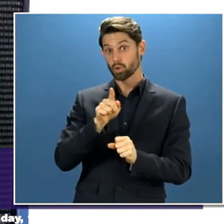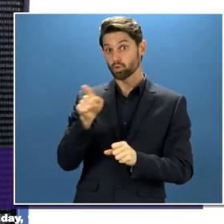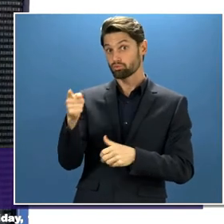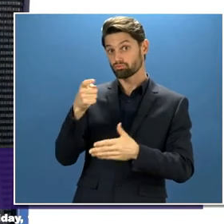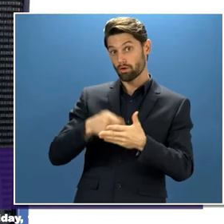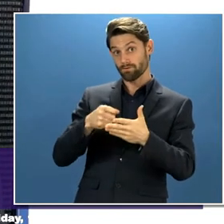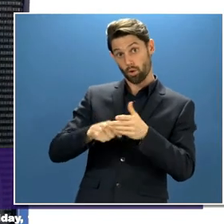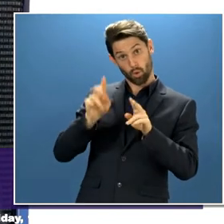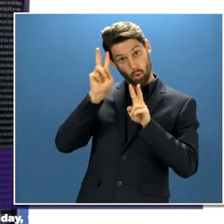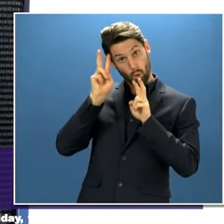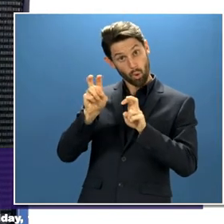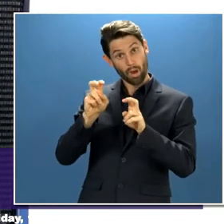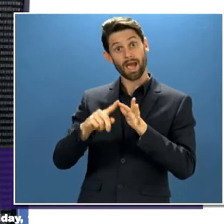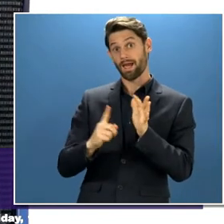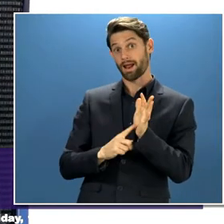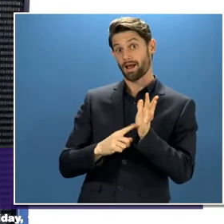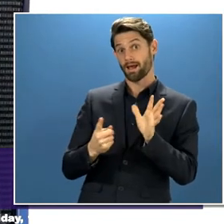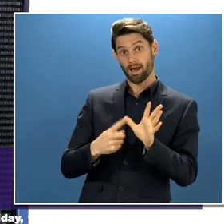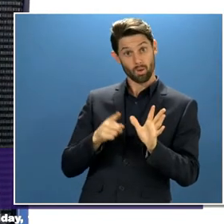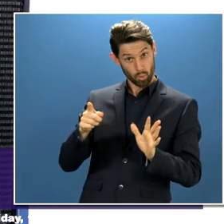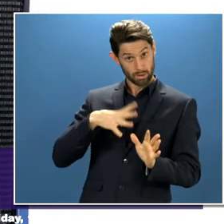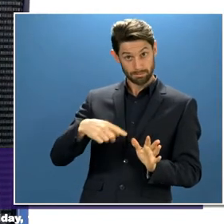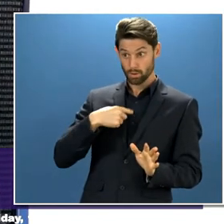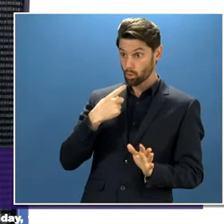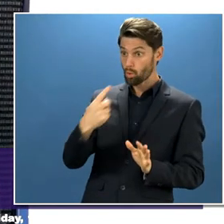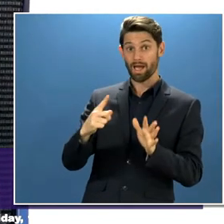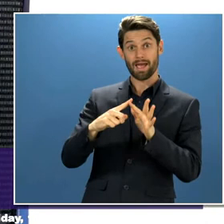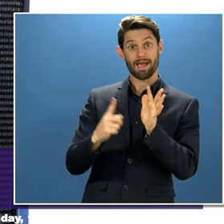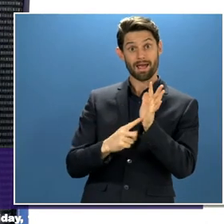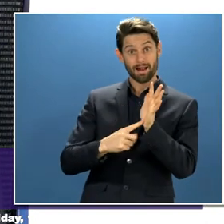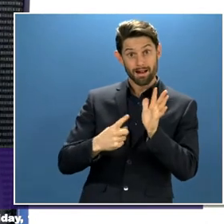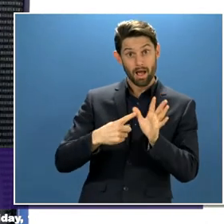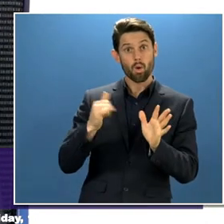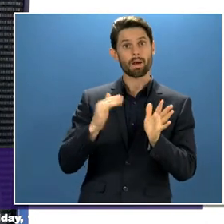Yes I do. Today, would you like me to call you Ella or Ms Darling? Ms Darling is good.